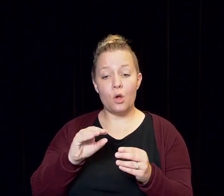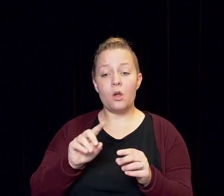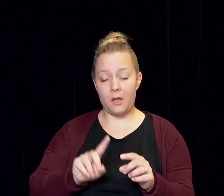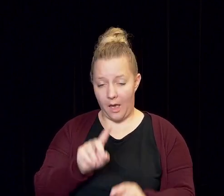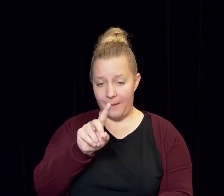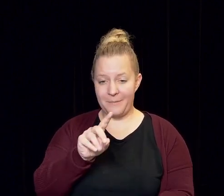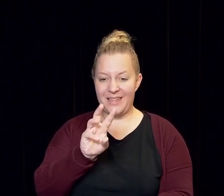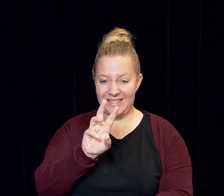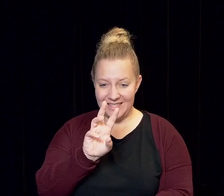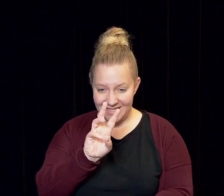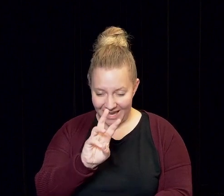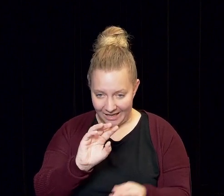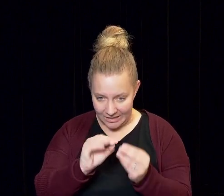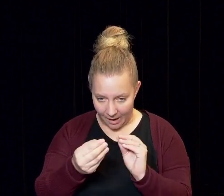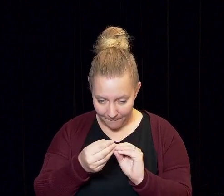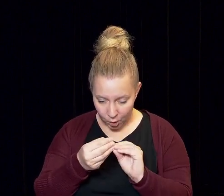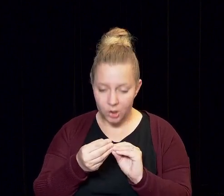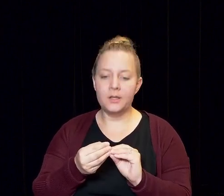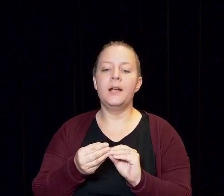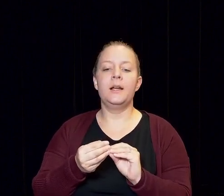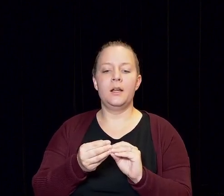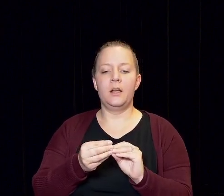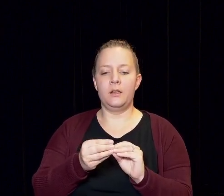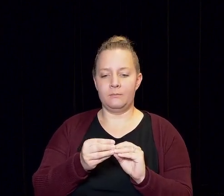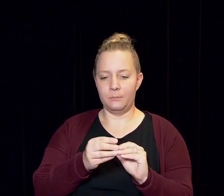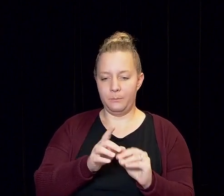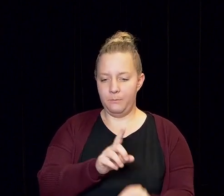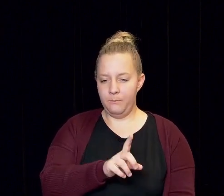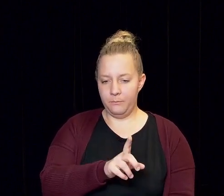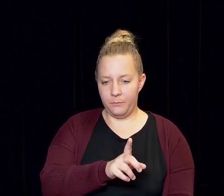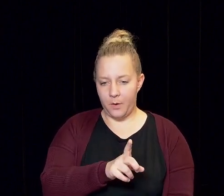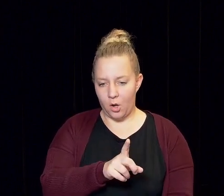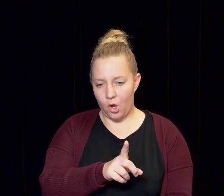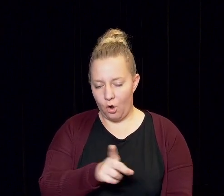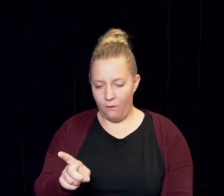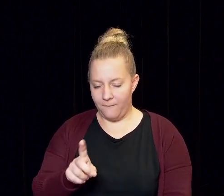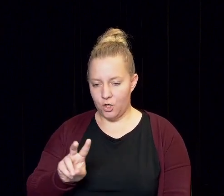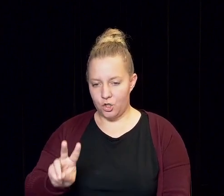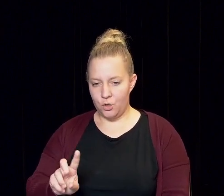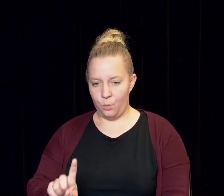there. And then, over to 2 and up to the value of 12, which is the second line up, and 3